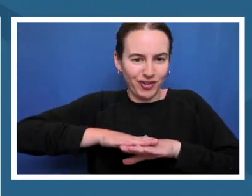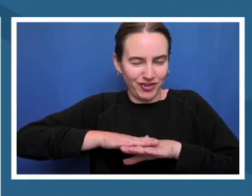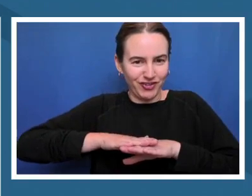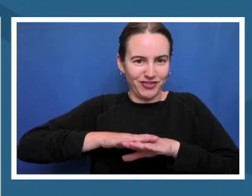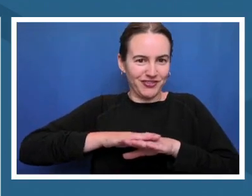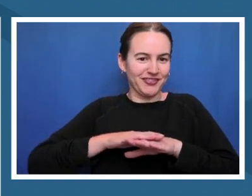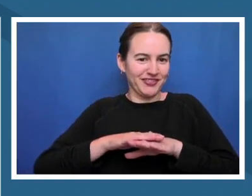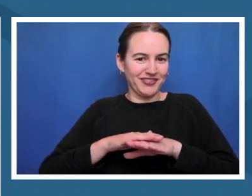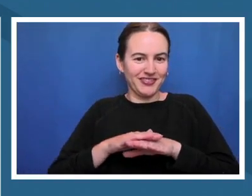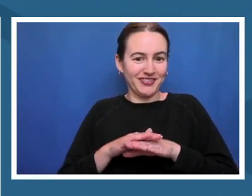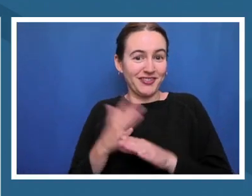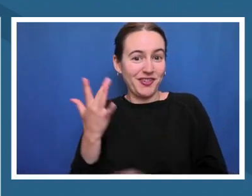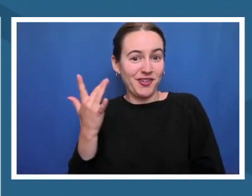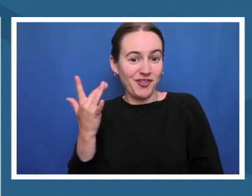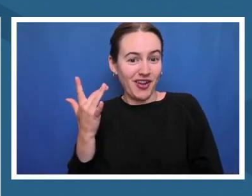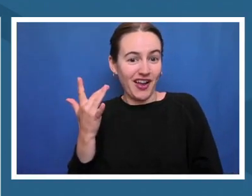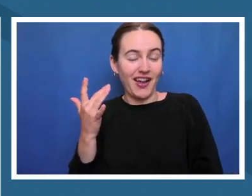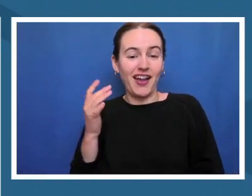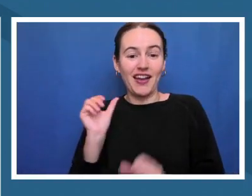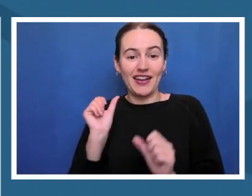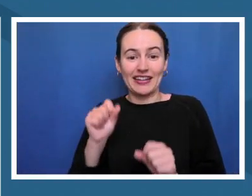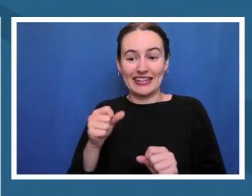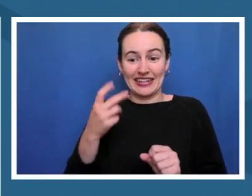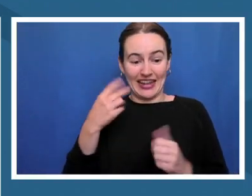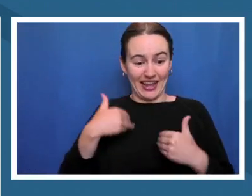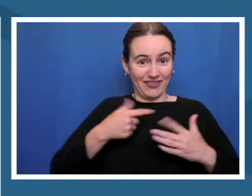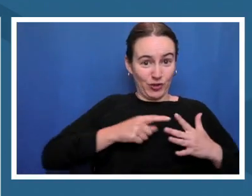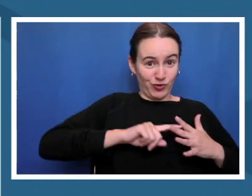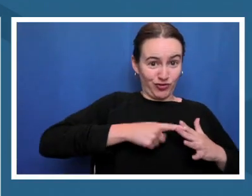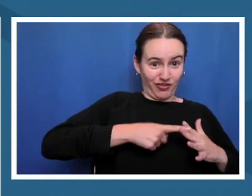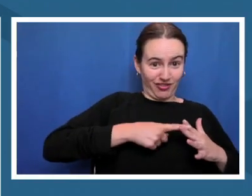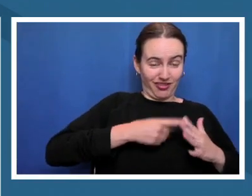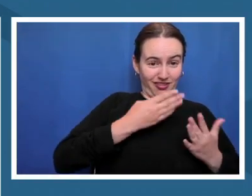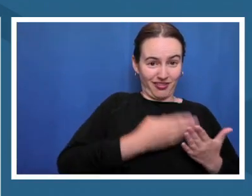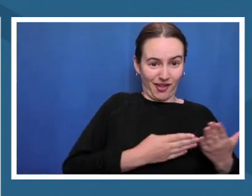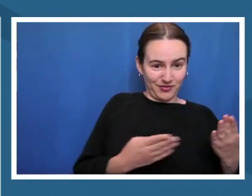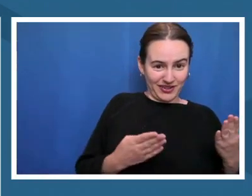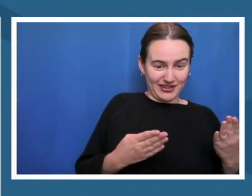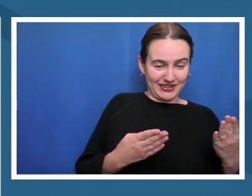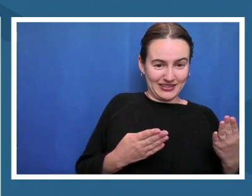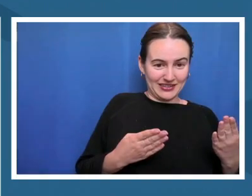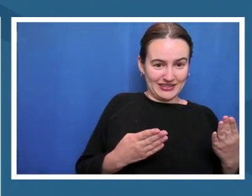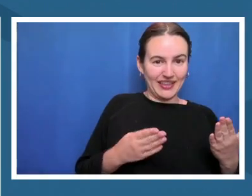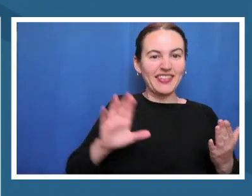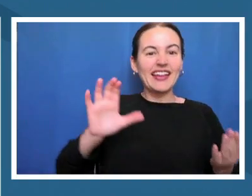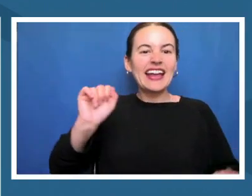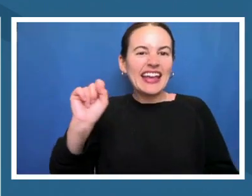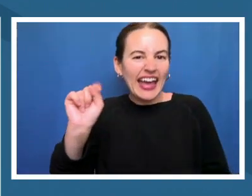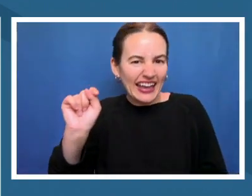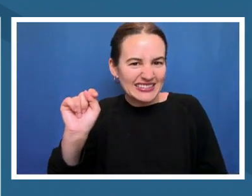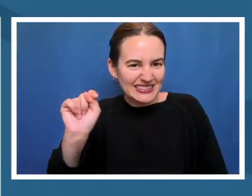consider both the original object and then what goes into making a cast because